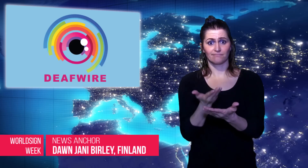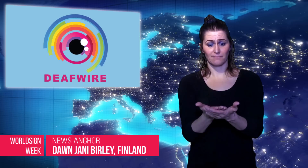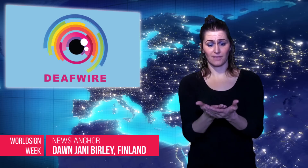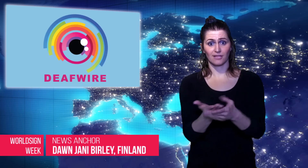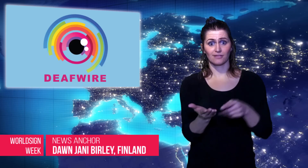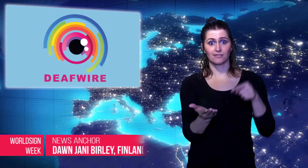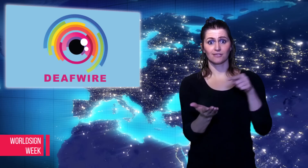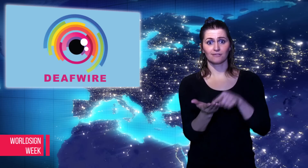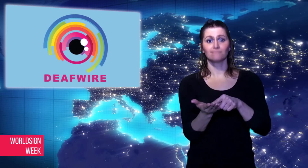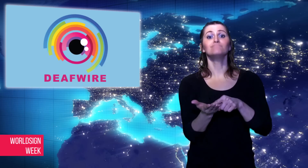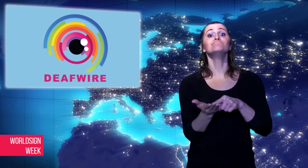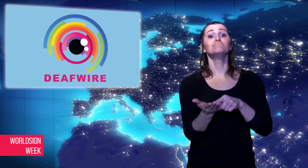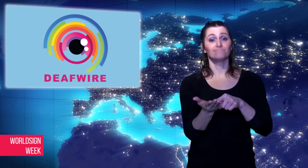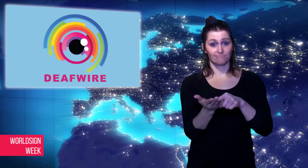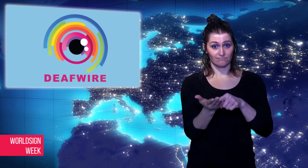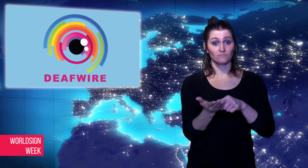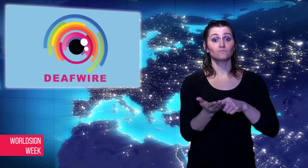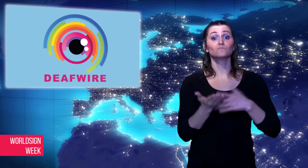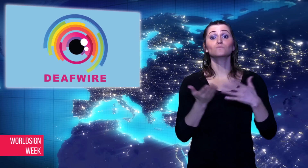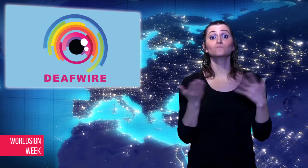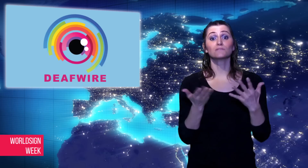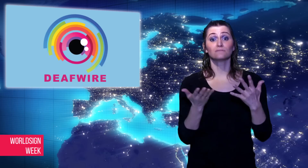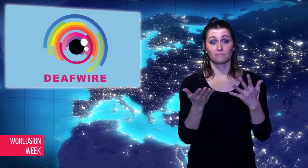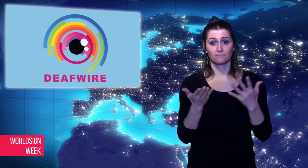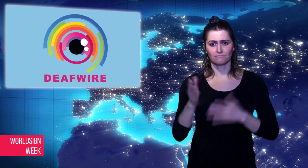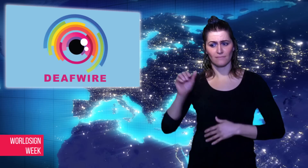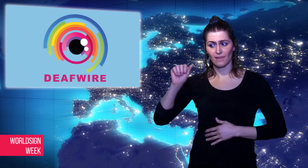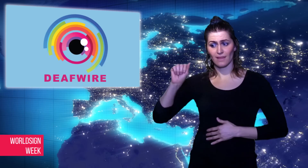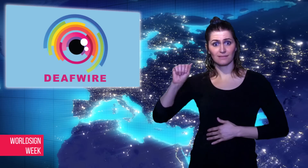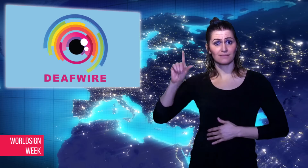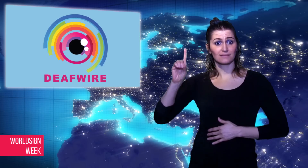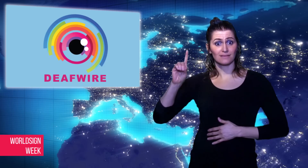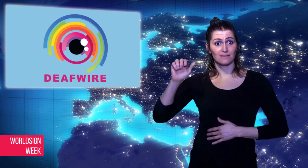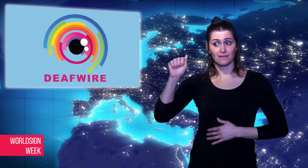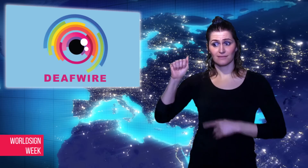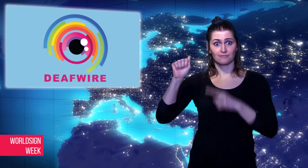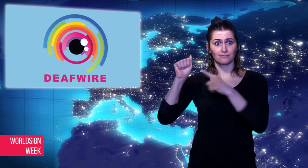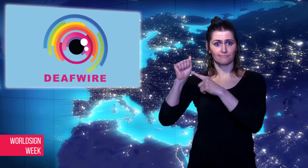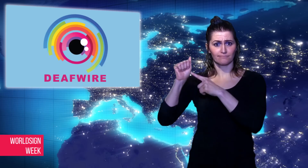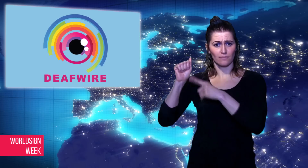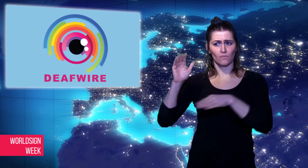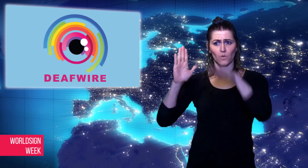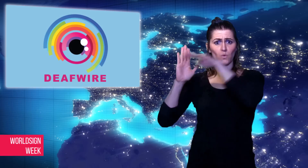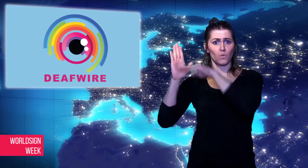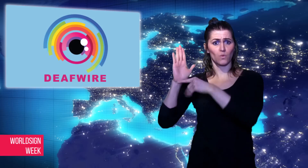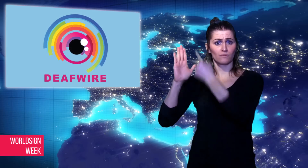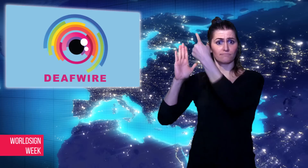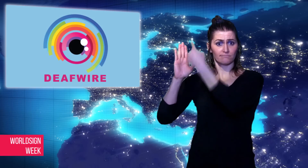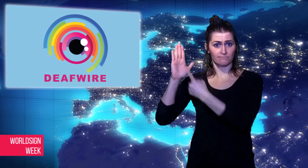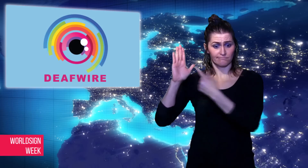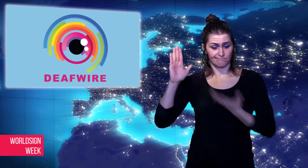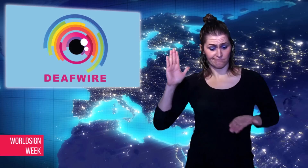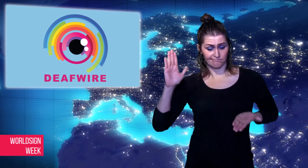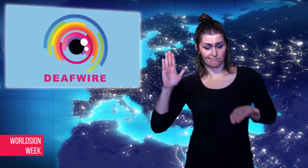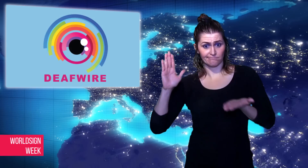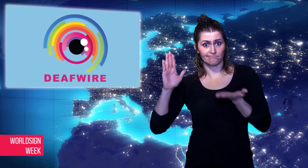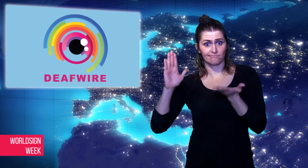bill to weaken ADA